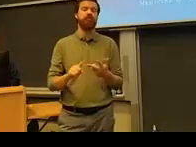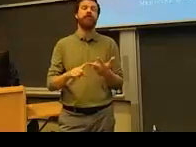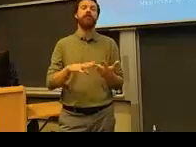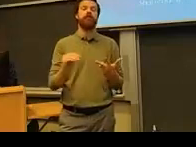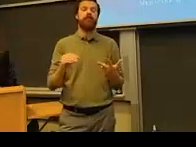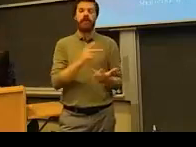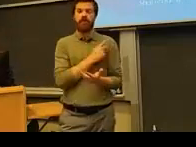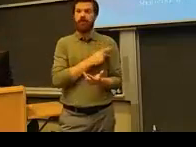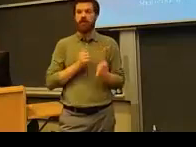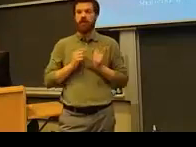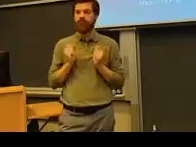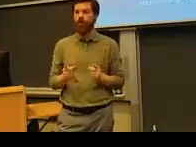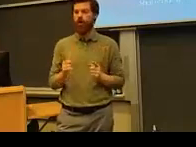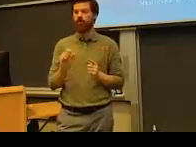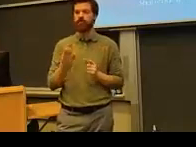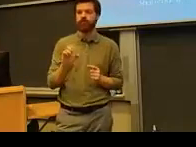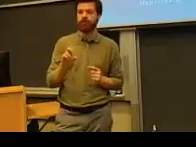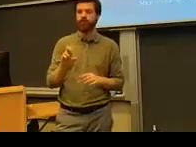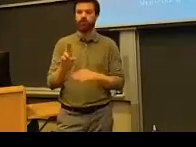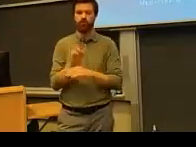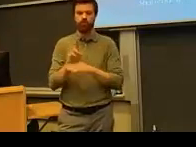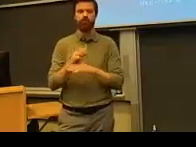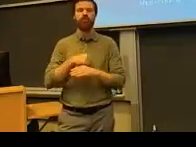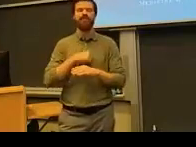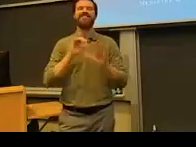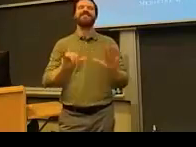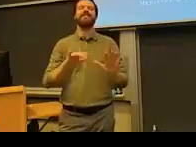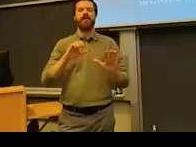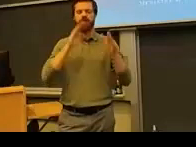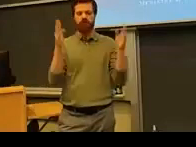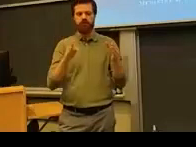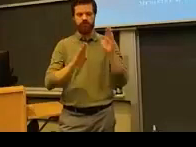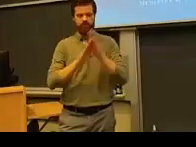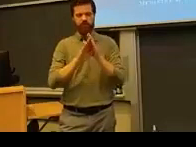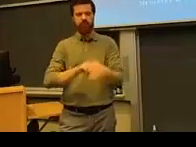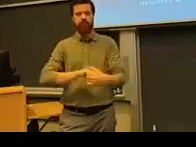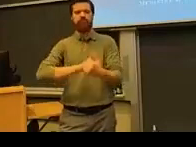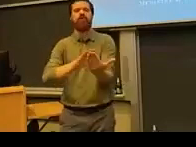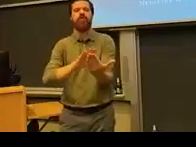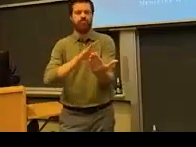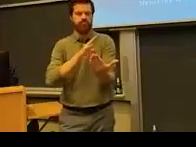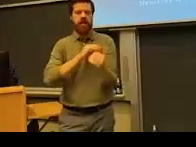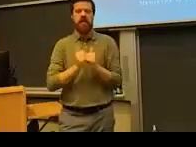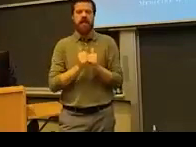and substance use we had to really develop an approach to how we were going to um to handle